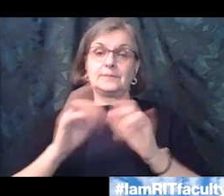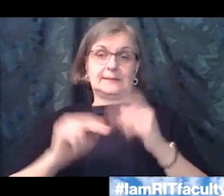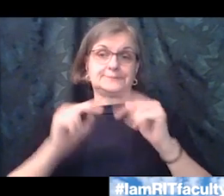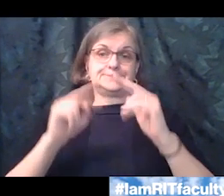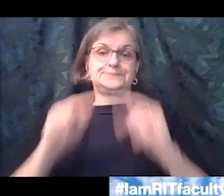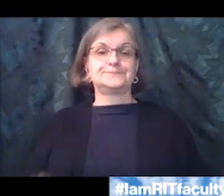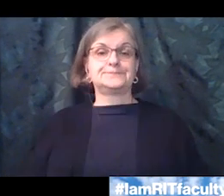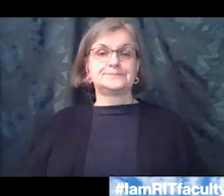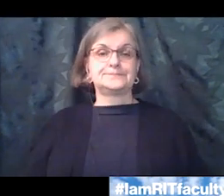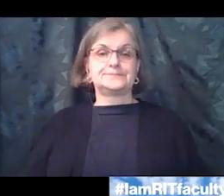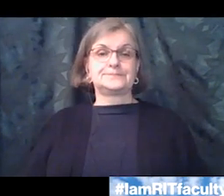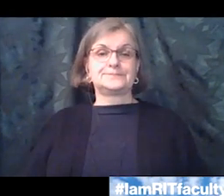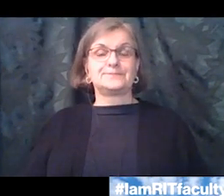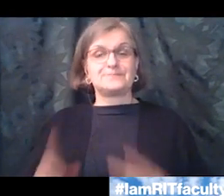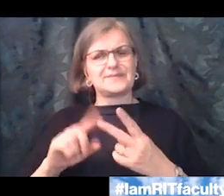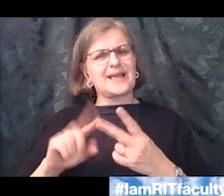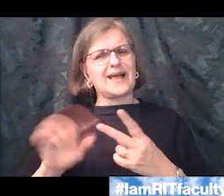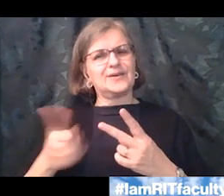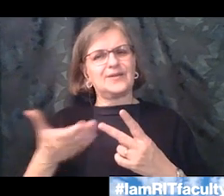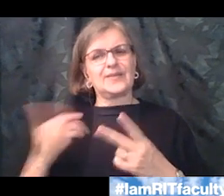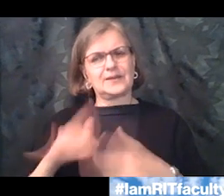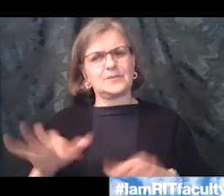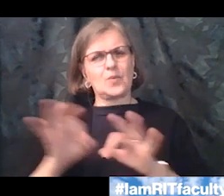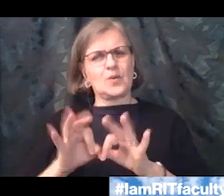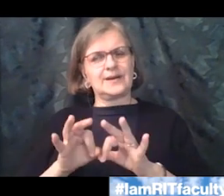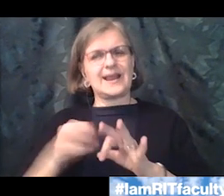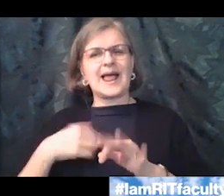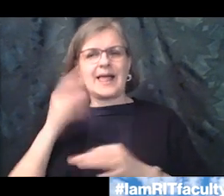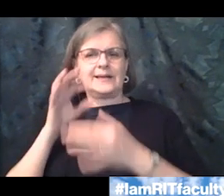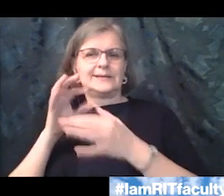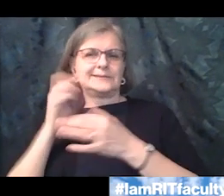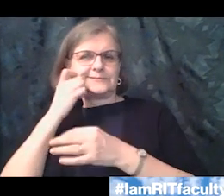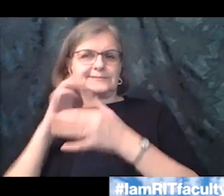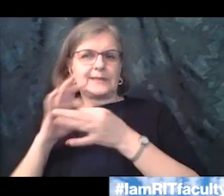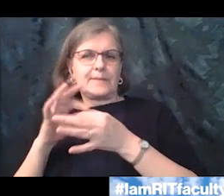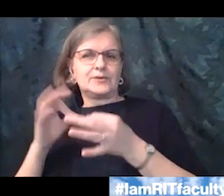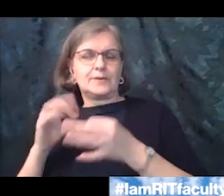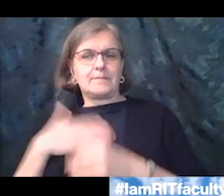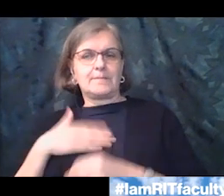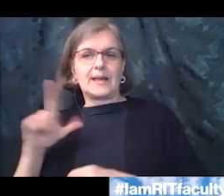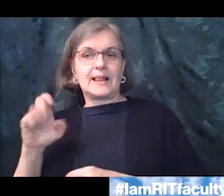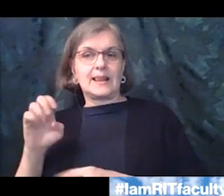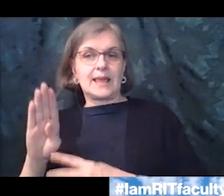Another aspect that is important, I mentioned the lab that I am directing with my students.